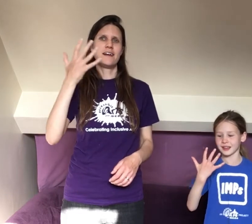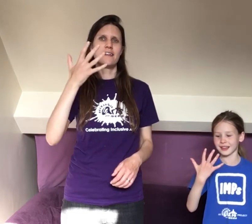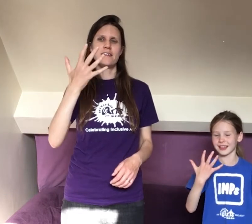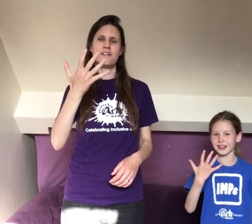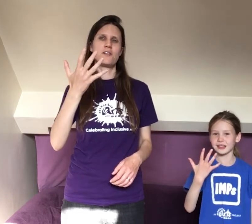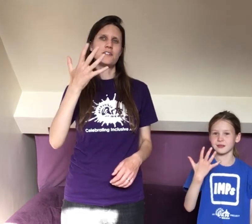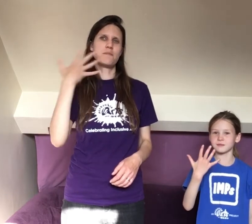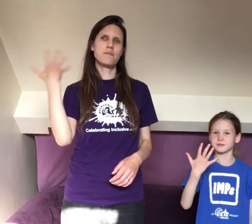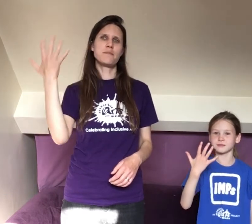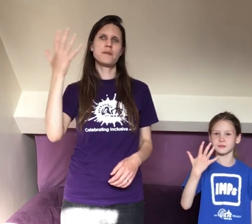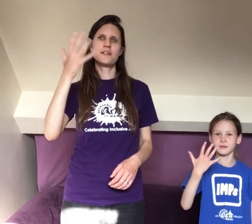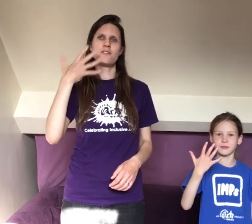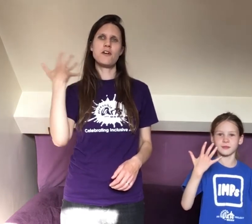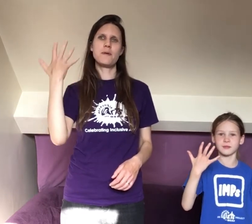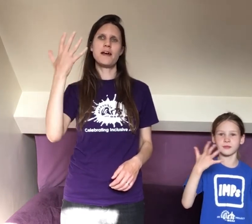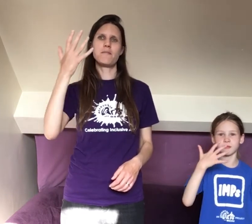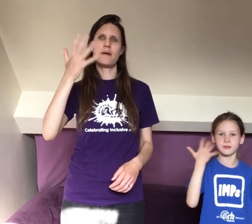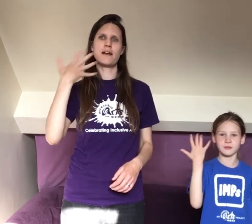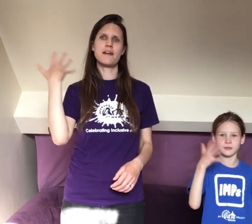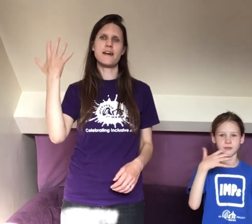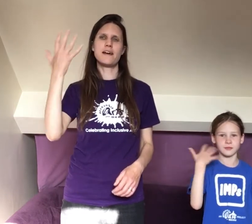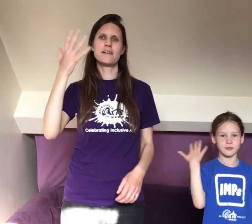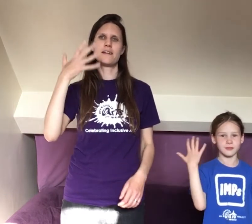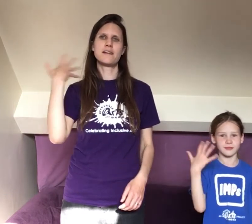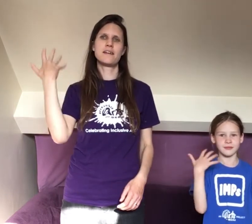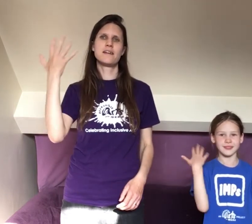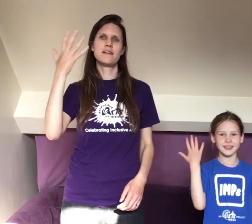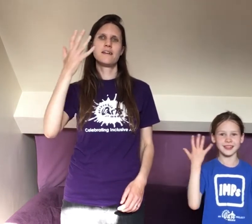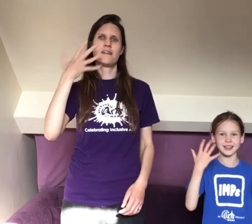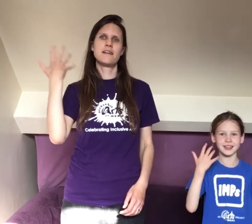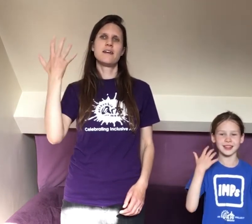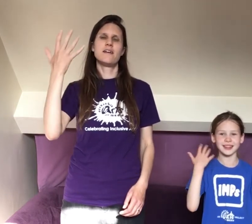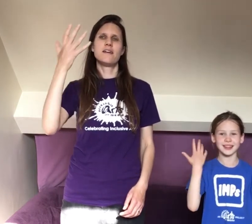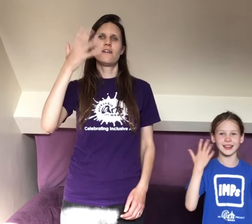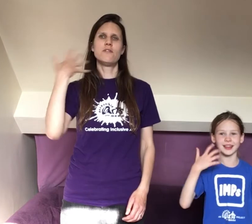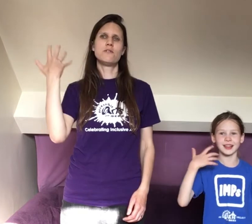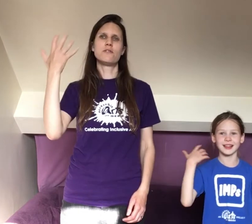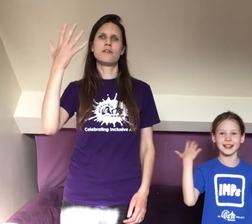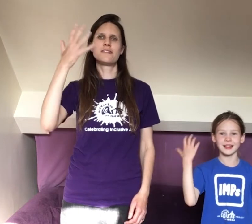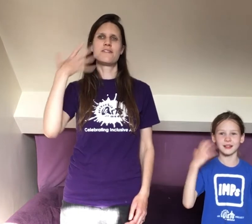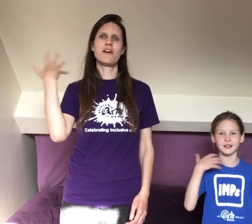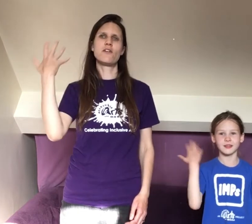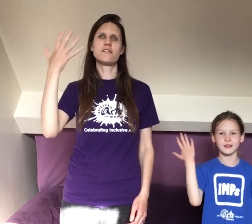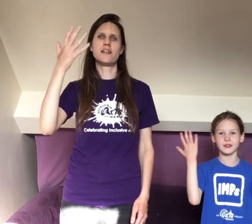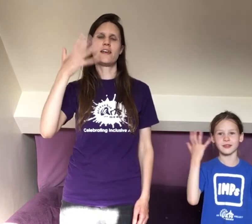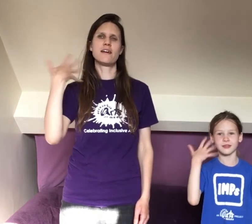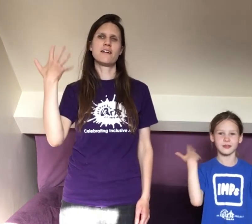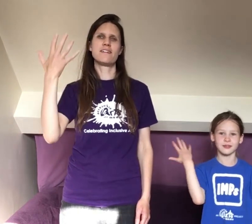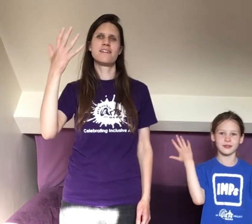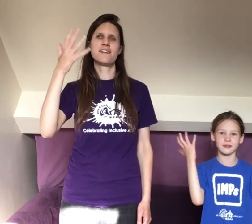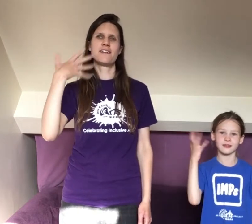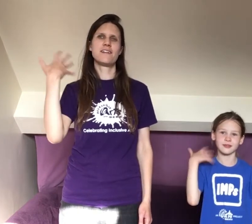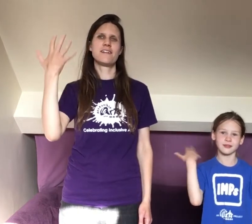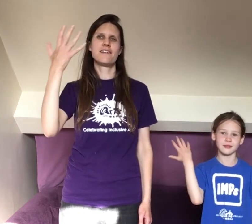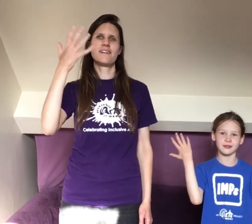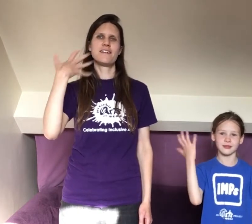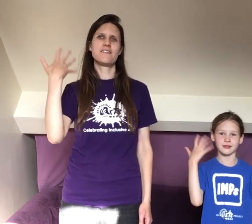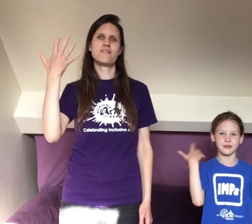and then you’re going to brush your open hand back like that. Oh, it’s very hot in here!